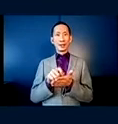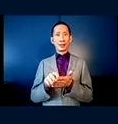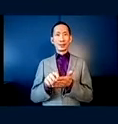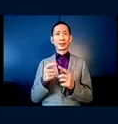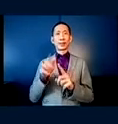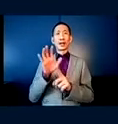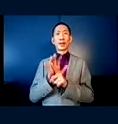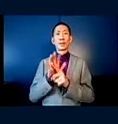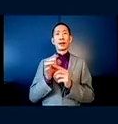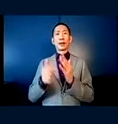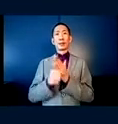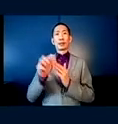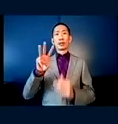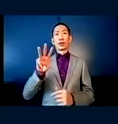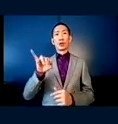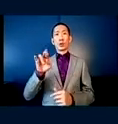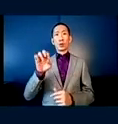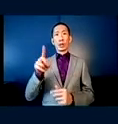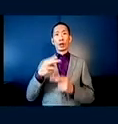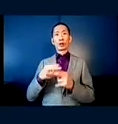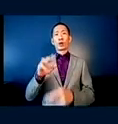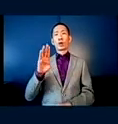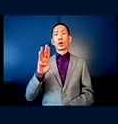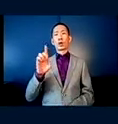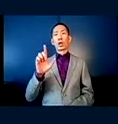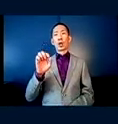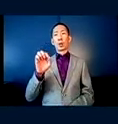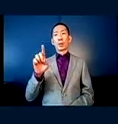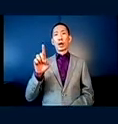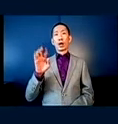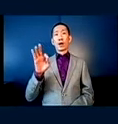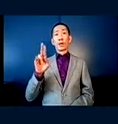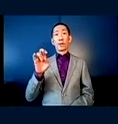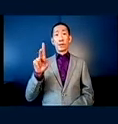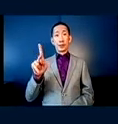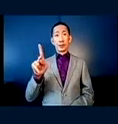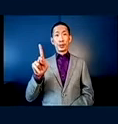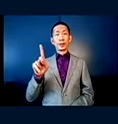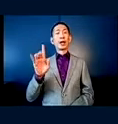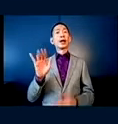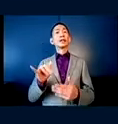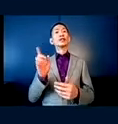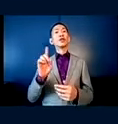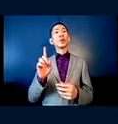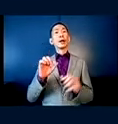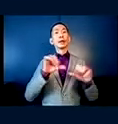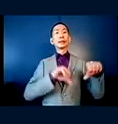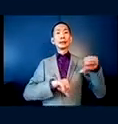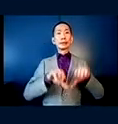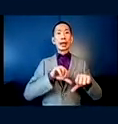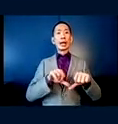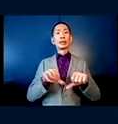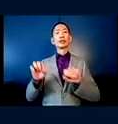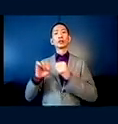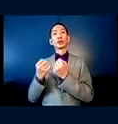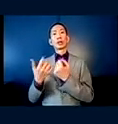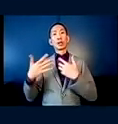ACTUALLY IT WAS WRITTEN UP BY A POPULAR MAGAZINE, "WIRED" MAGAZINE, CALLED THE BLOOD FEUD.